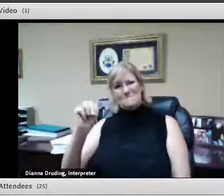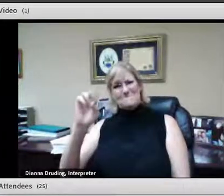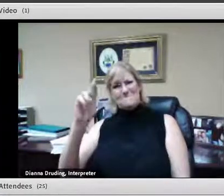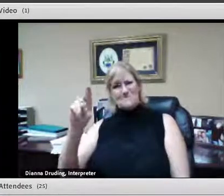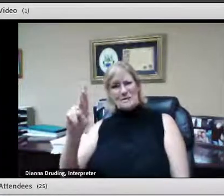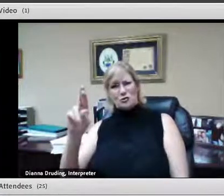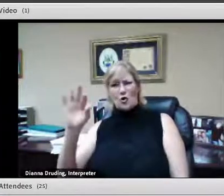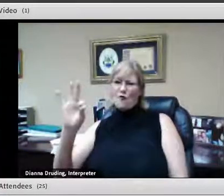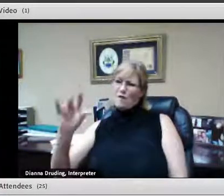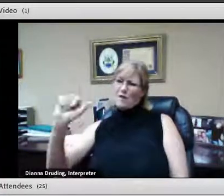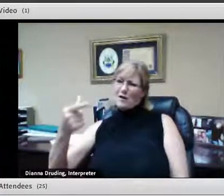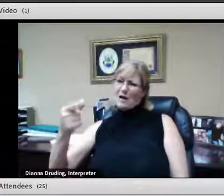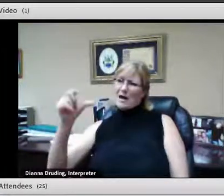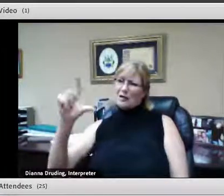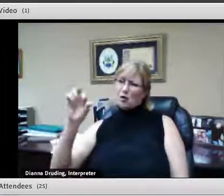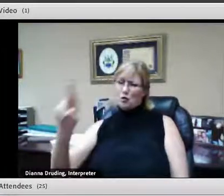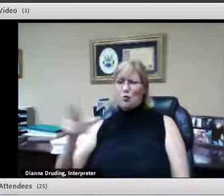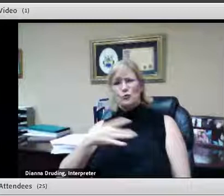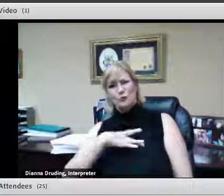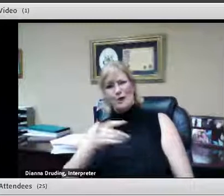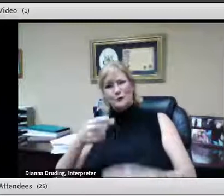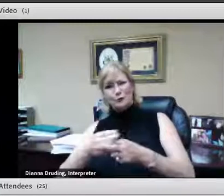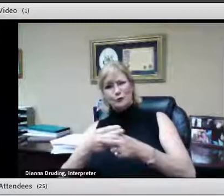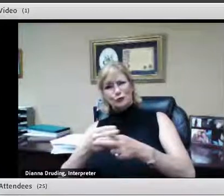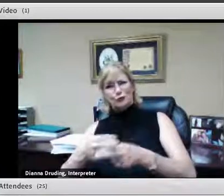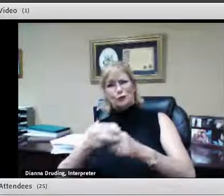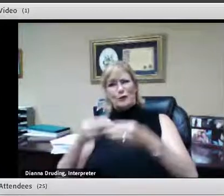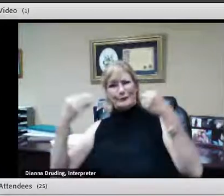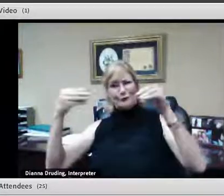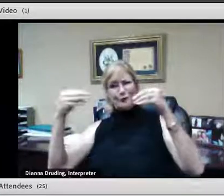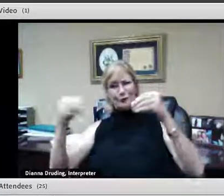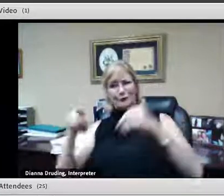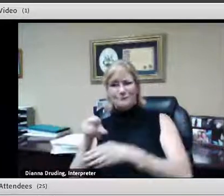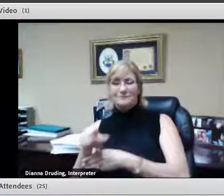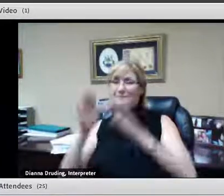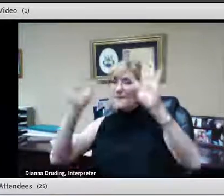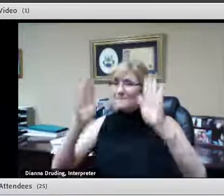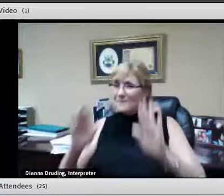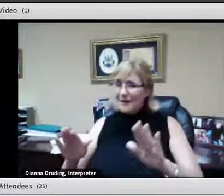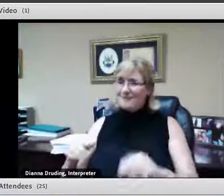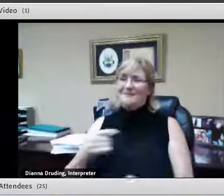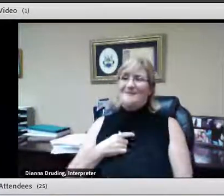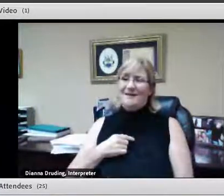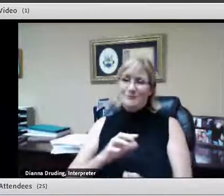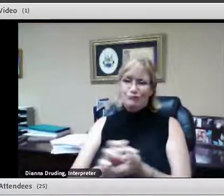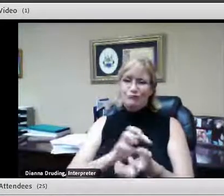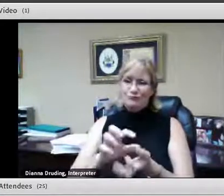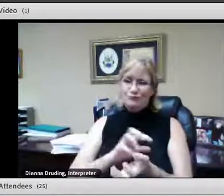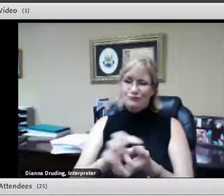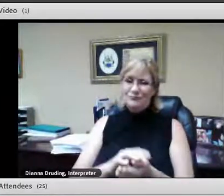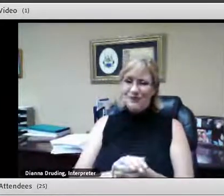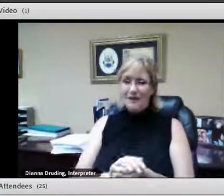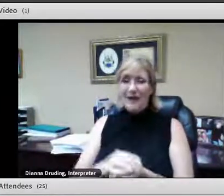I say, "I love it! It's amazing!" We have them build the Long Key Viaduct Bridge,